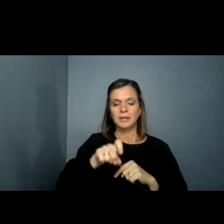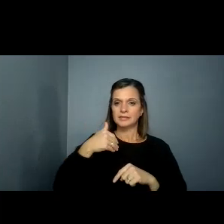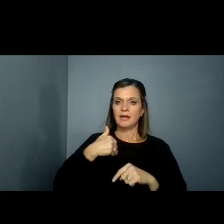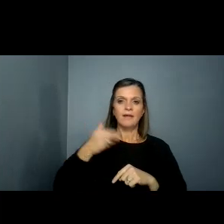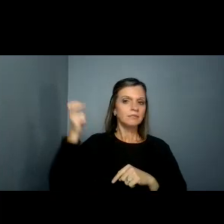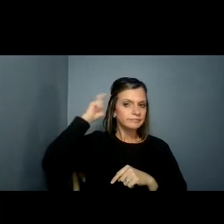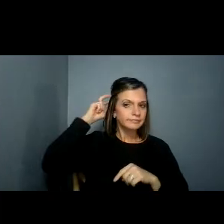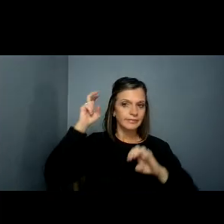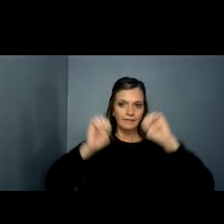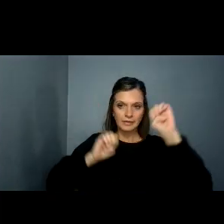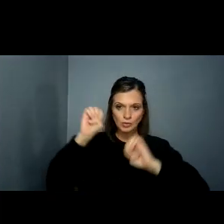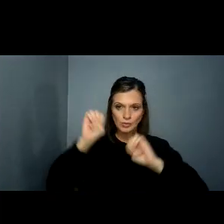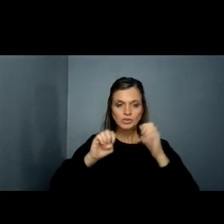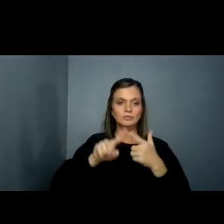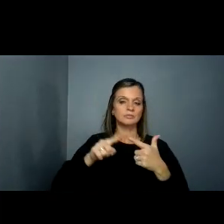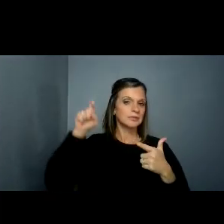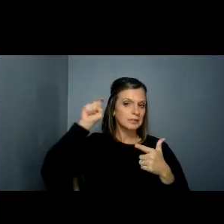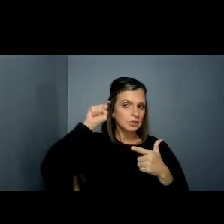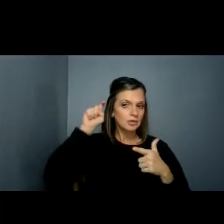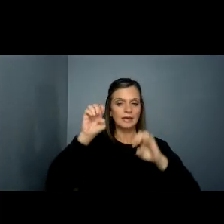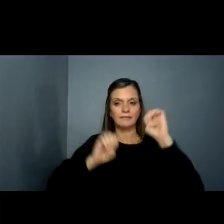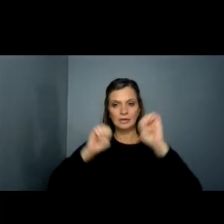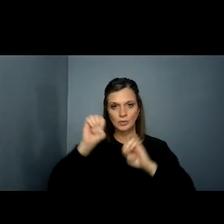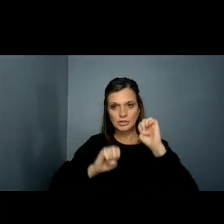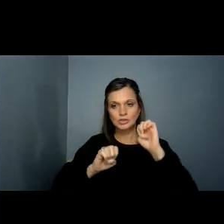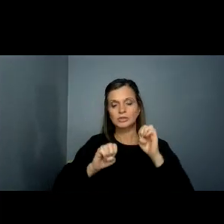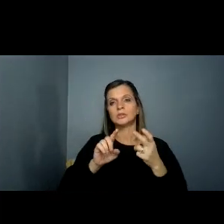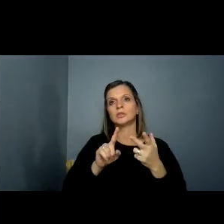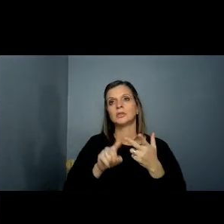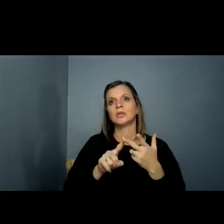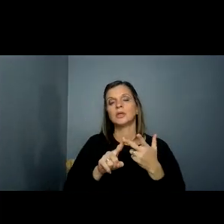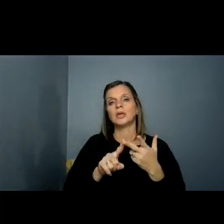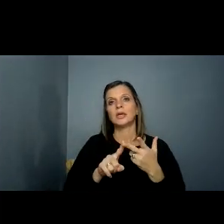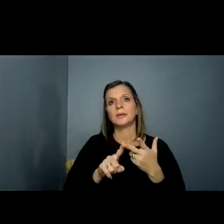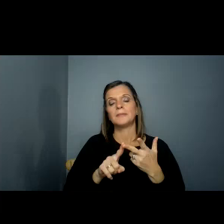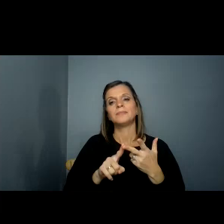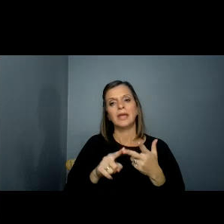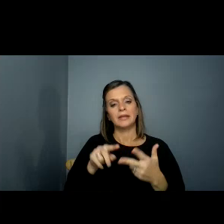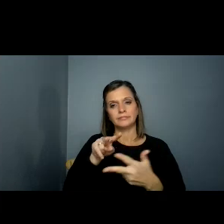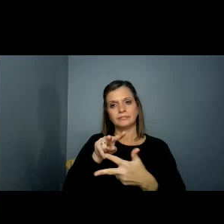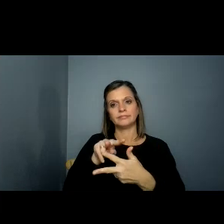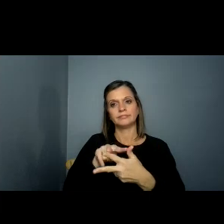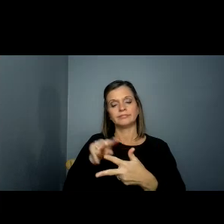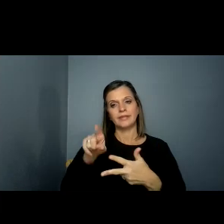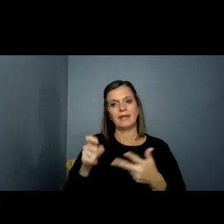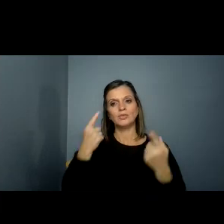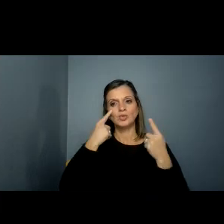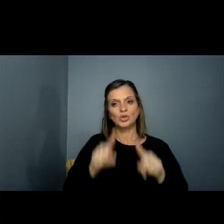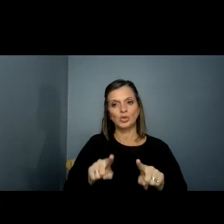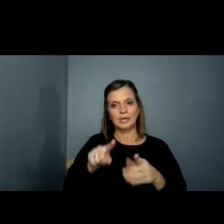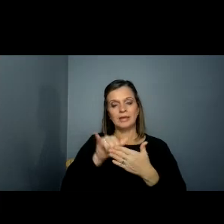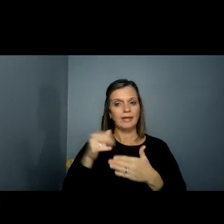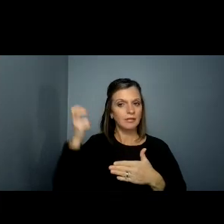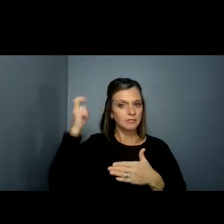a hearing aid evaluation, or, yeah, a hearing, a assessment. Yes. Both have to agree that the cochlear implant is the way to go. Yes, yes.